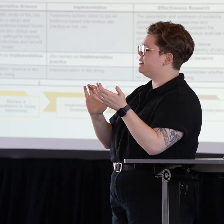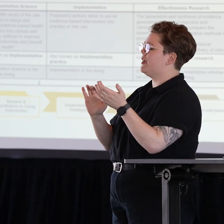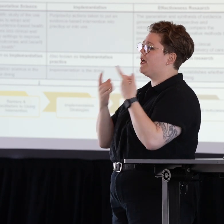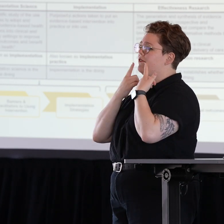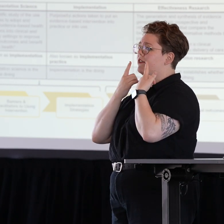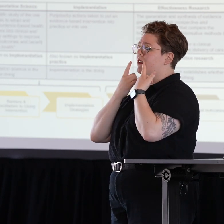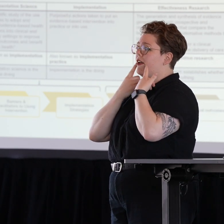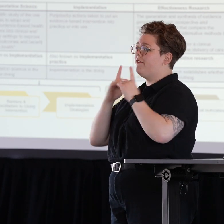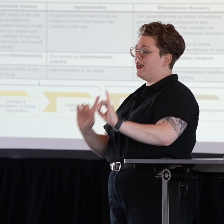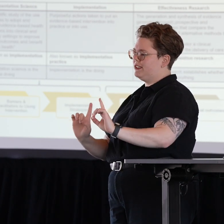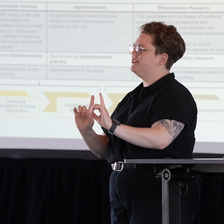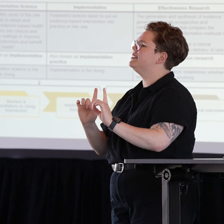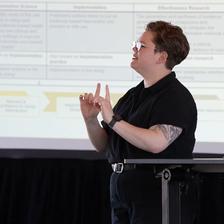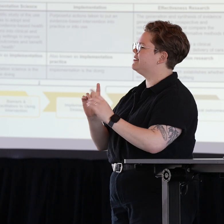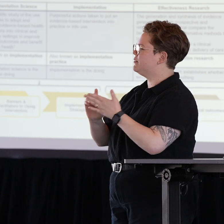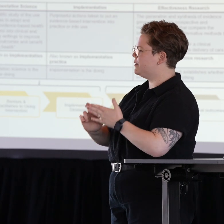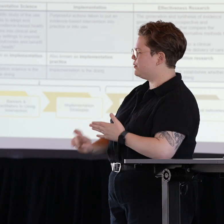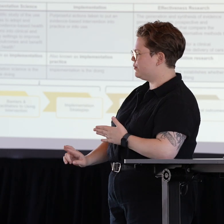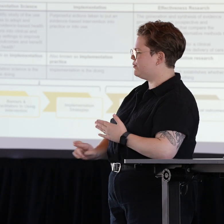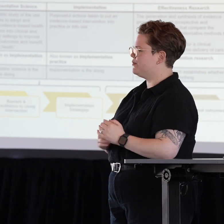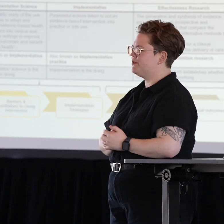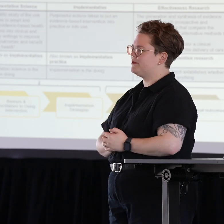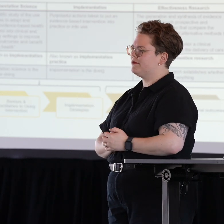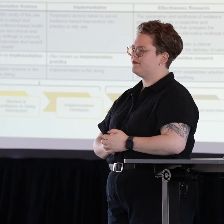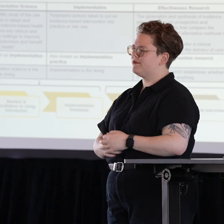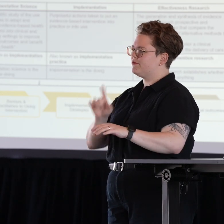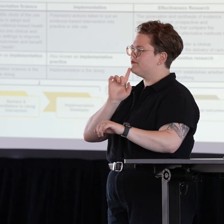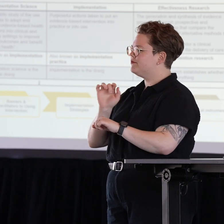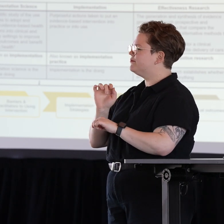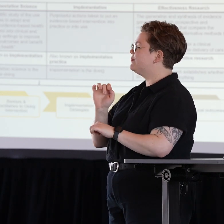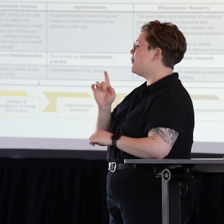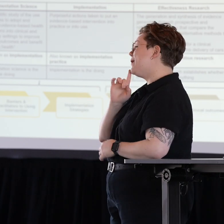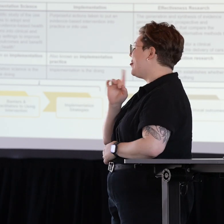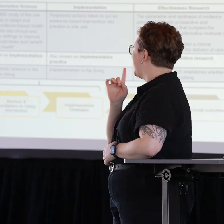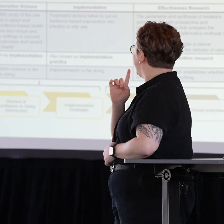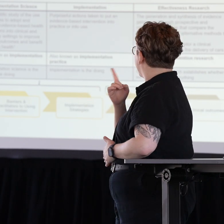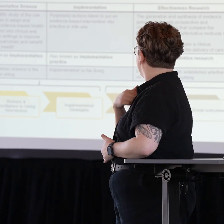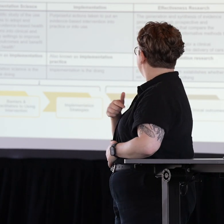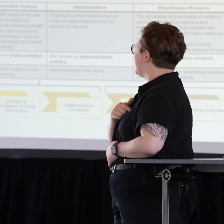comparative effectiveness research, and this is really kind of what we use to determine whether we should be doing